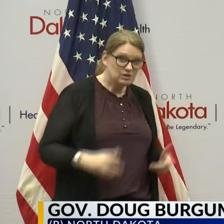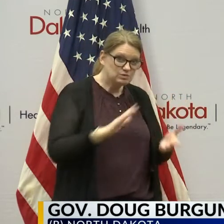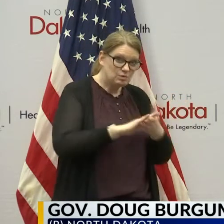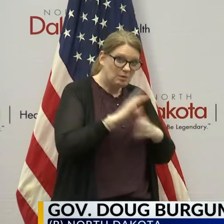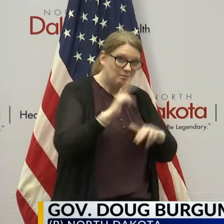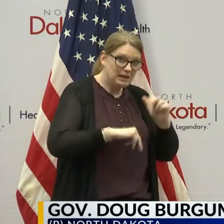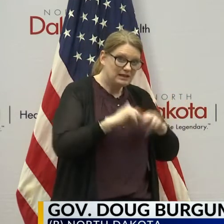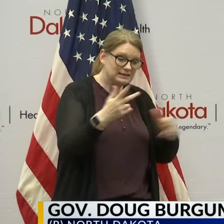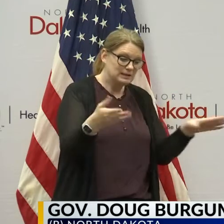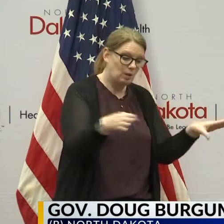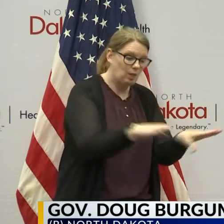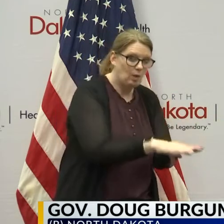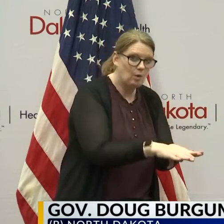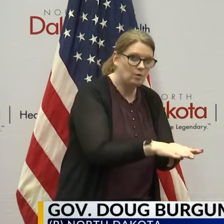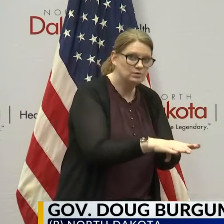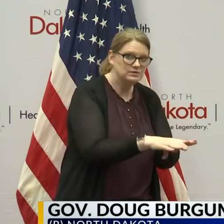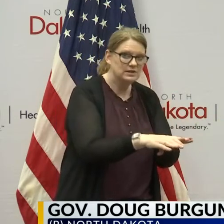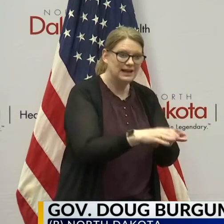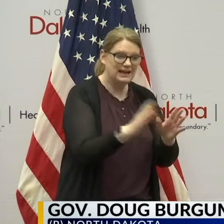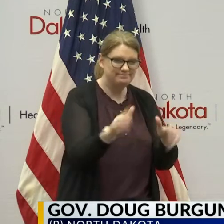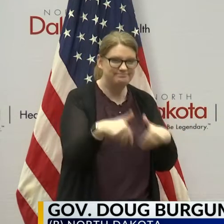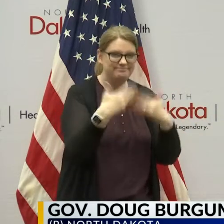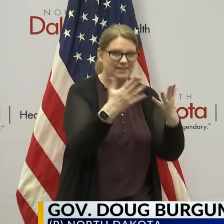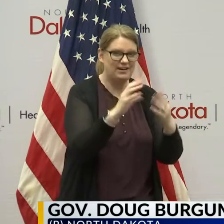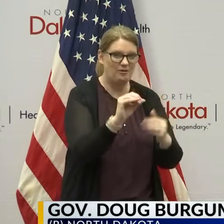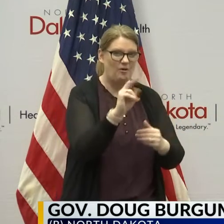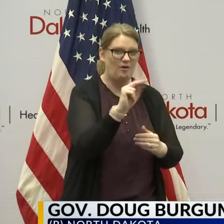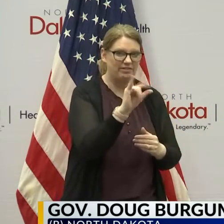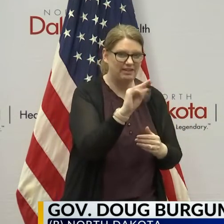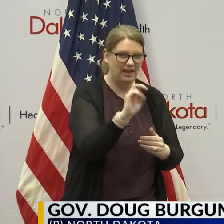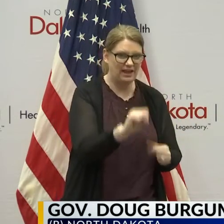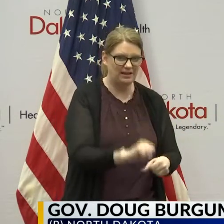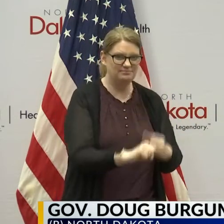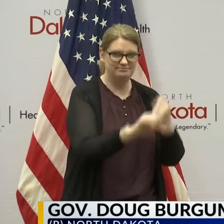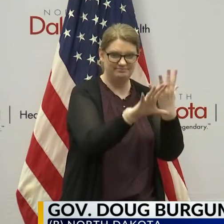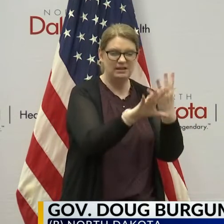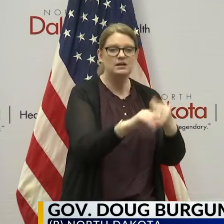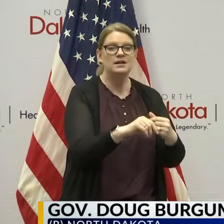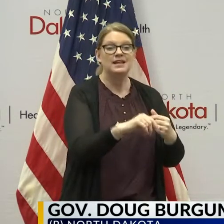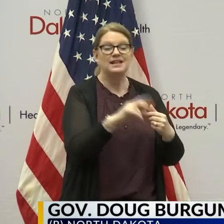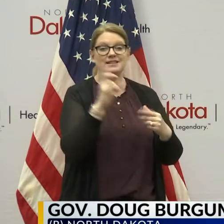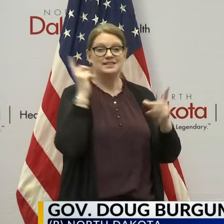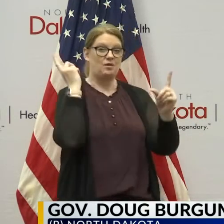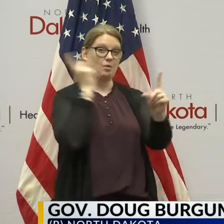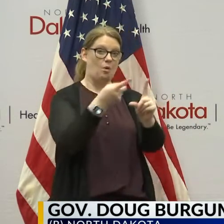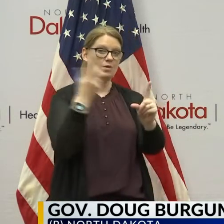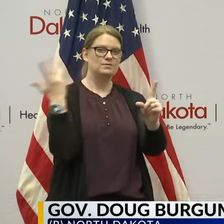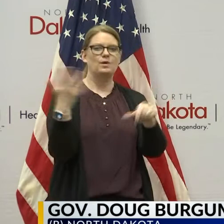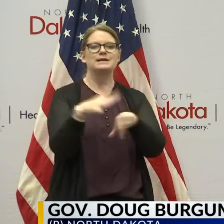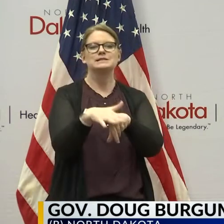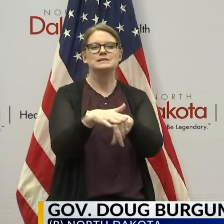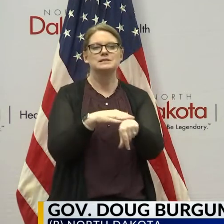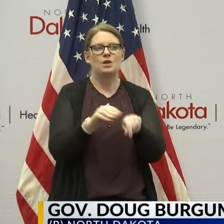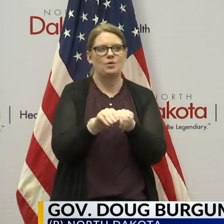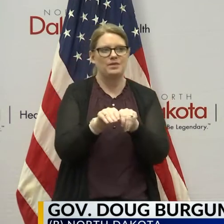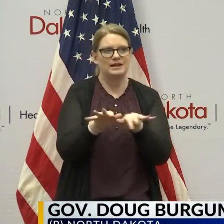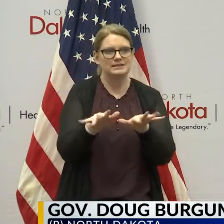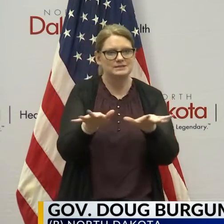TO, WHETHER IT IS A IN A KIND OF RESTRICTIVE ORDERS, BUSINESS ORDERS, CHANGING HOW EDUCATION IS DELIVERED BY CLOSING PHYSICAL SCHOOL BUILDINGS, KEEPING EDUCATION GOING ALL OF